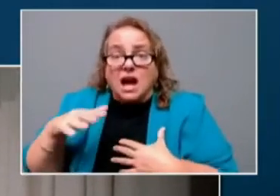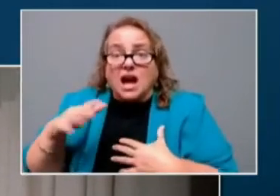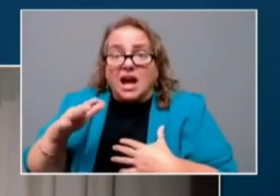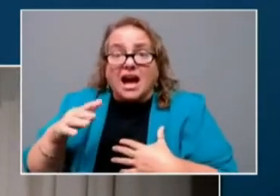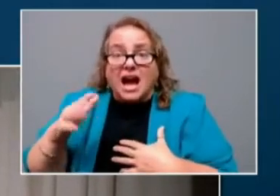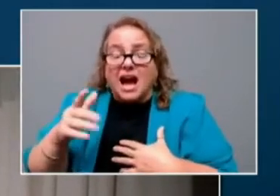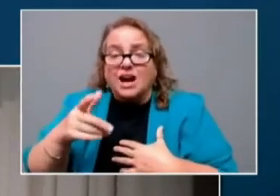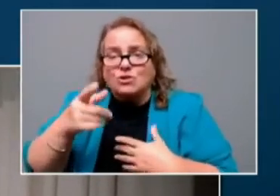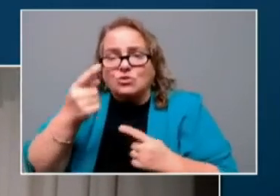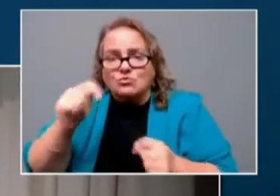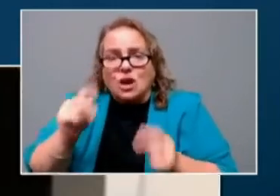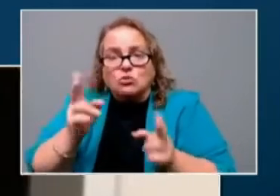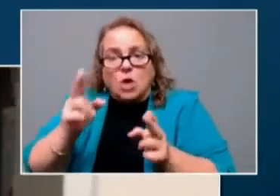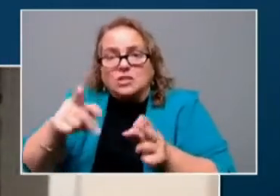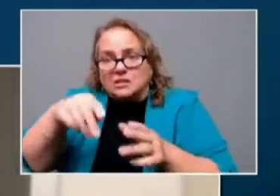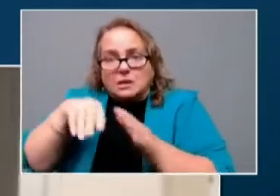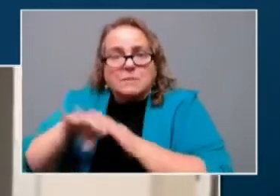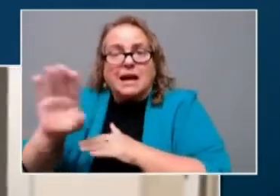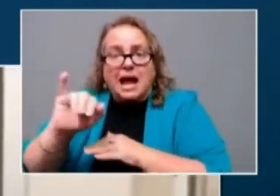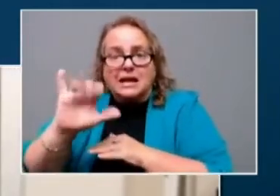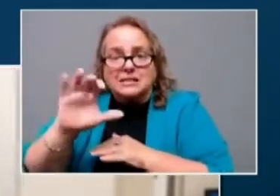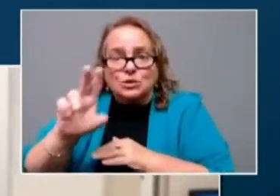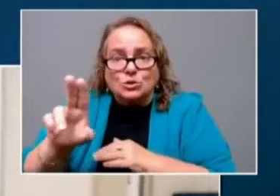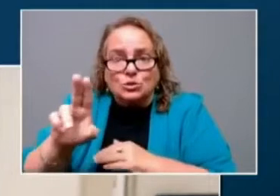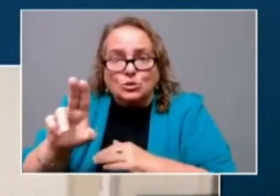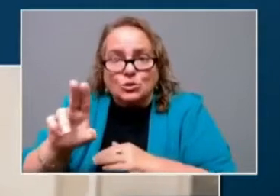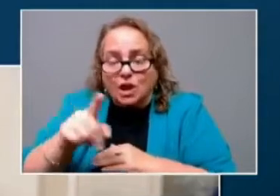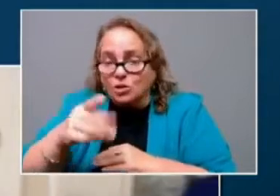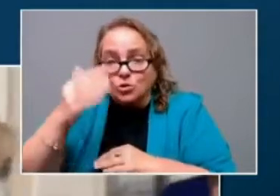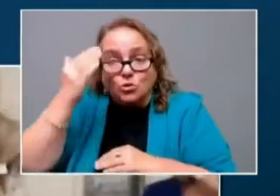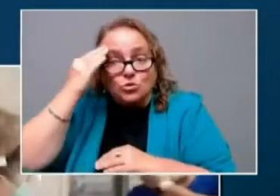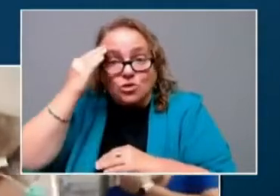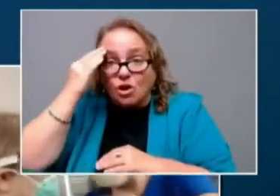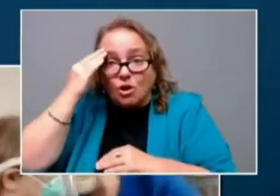them to the ICU and you know we're tanking were tanking were tanking and